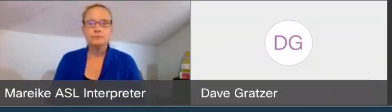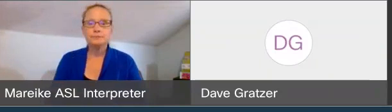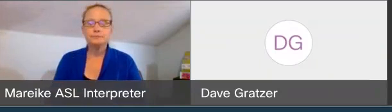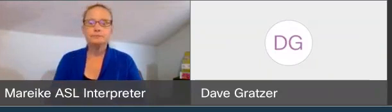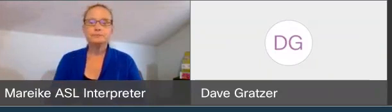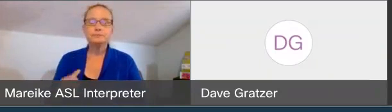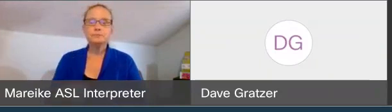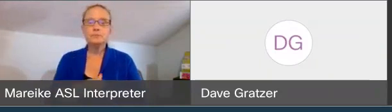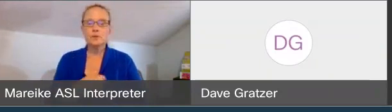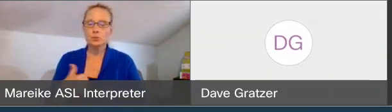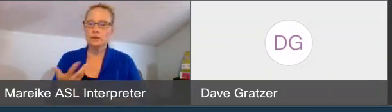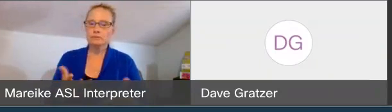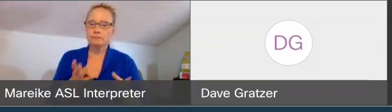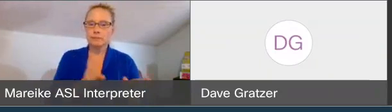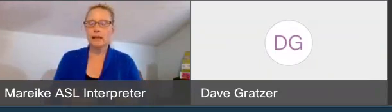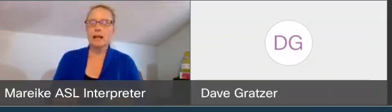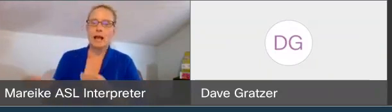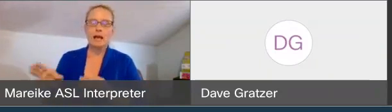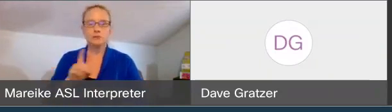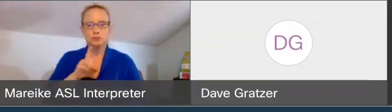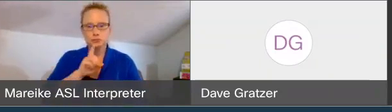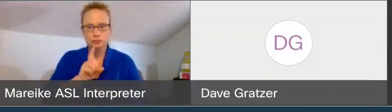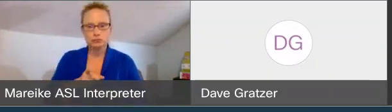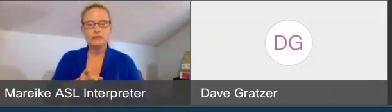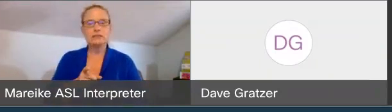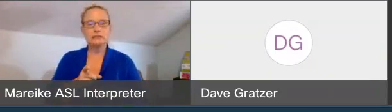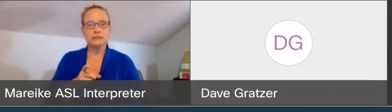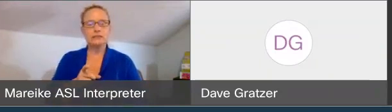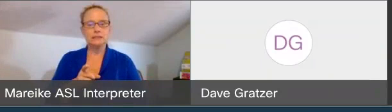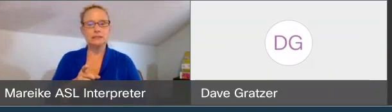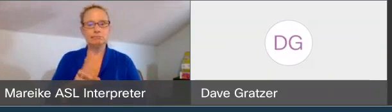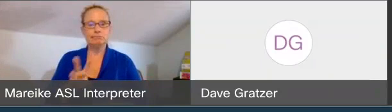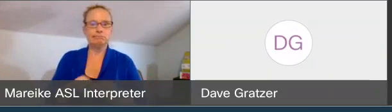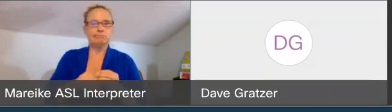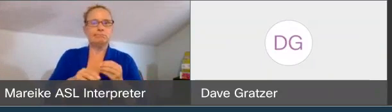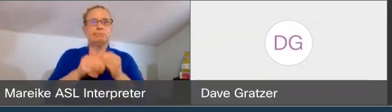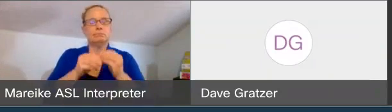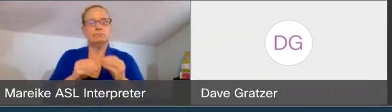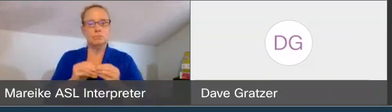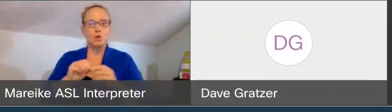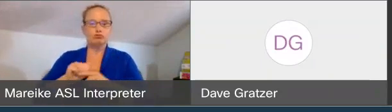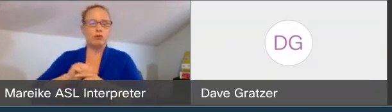had planned to really kind of beef up those kinds of interventions, probably based on the